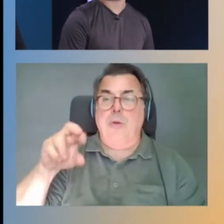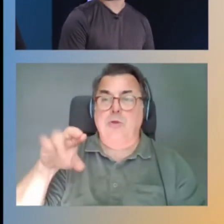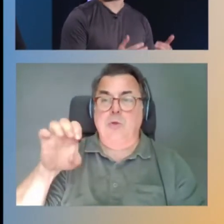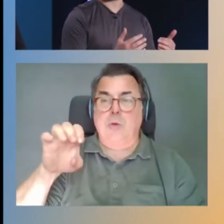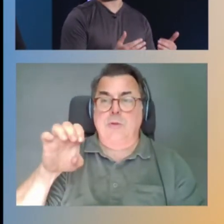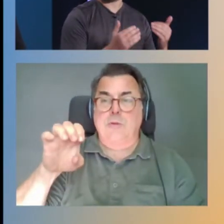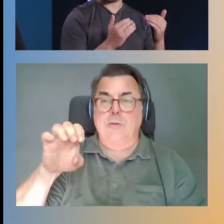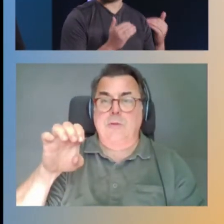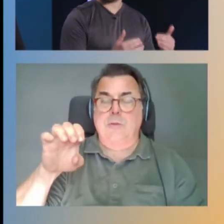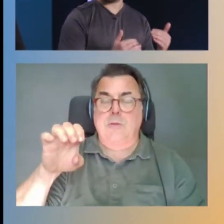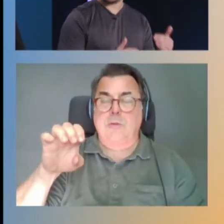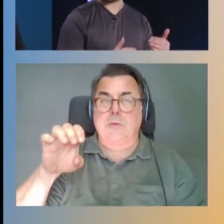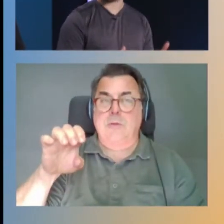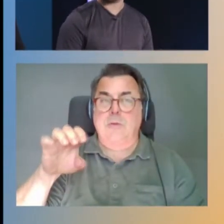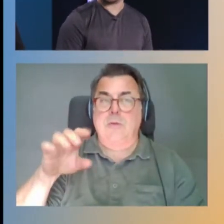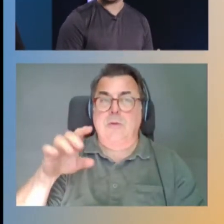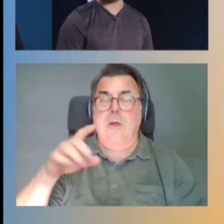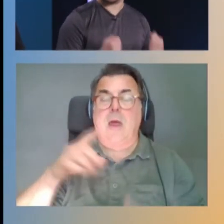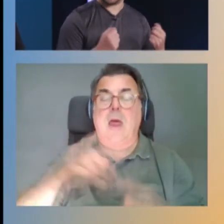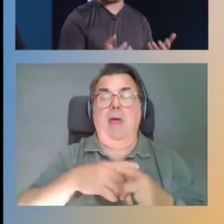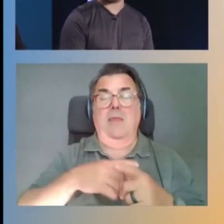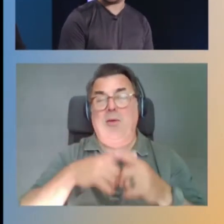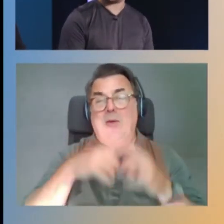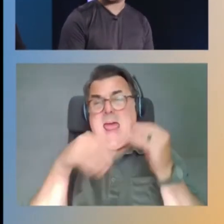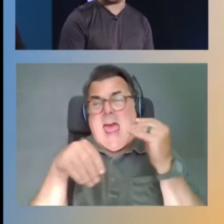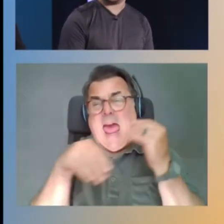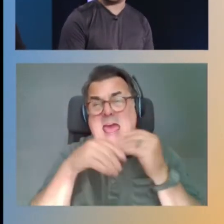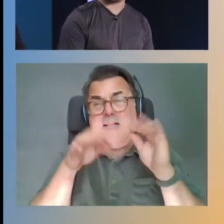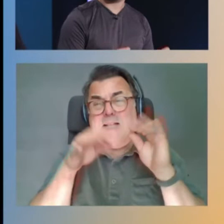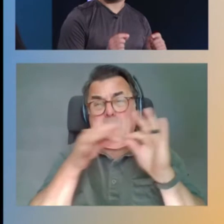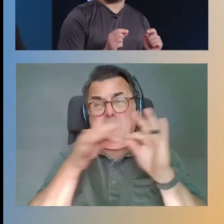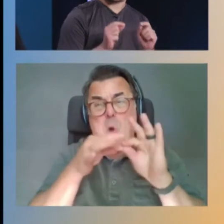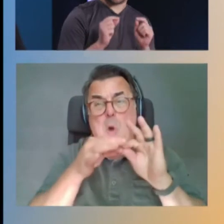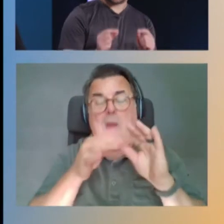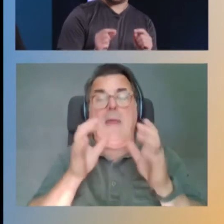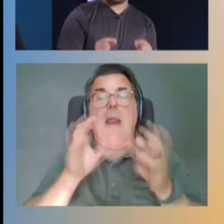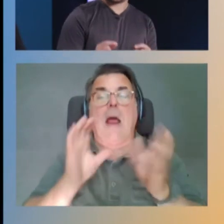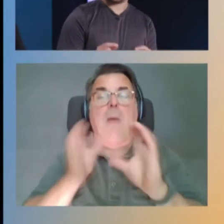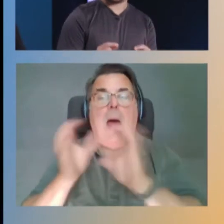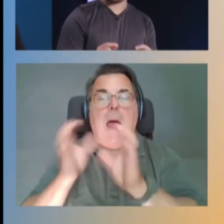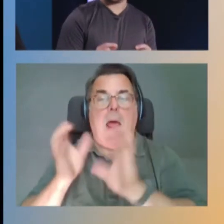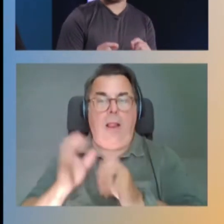And then we're going to add just a few lines of code and compile to Trainium. So I wanna emphasize this point,